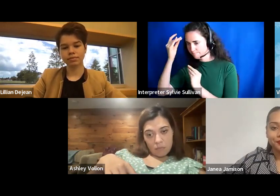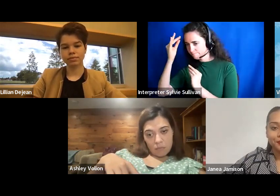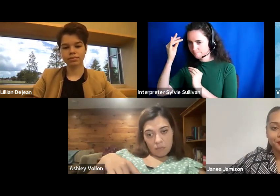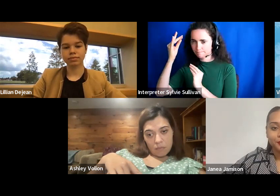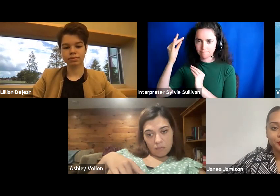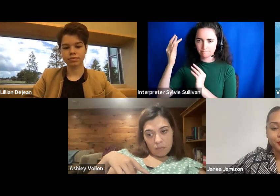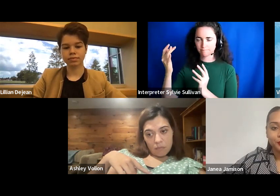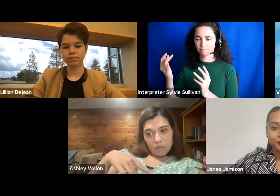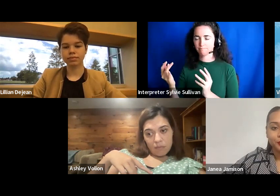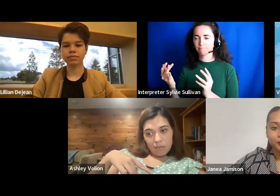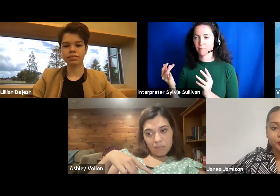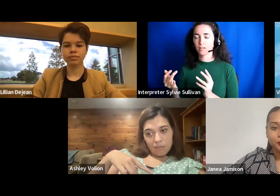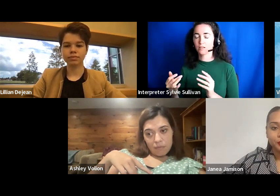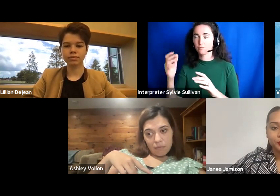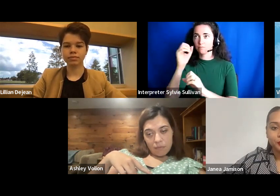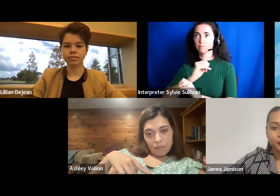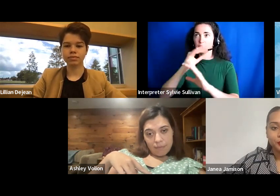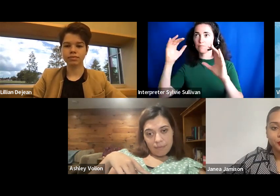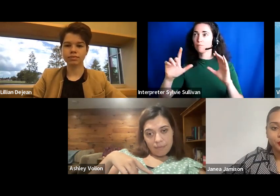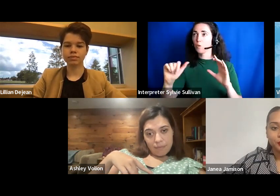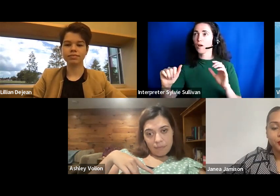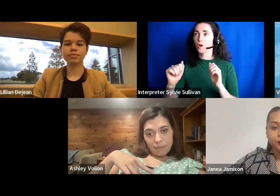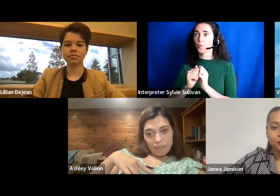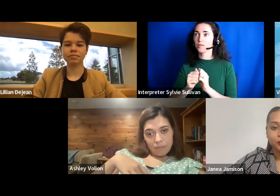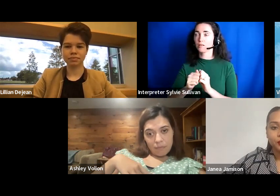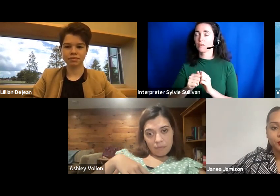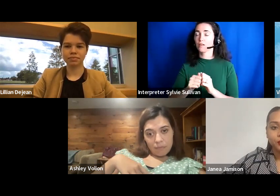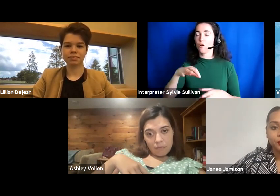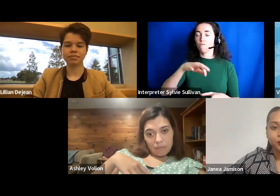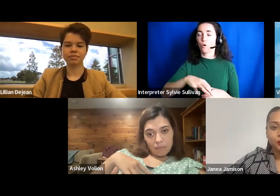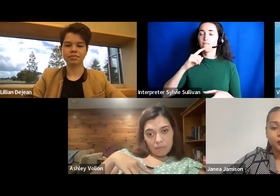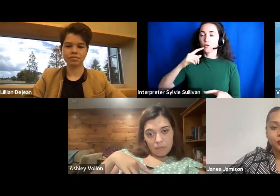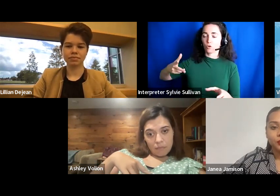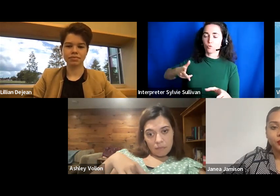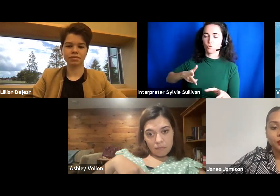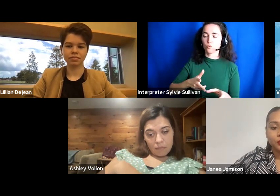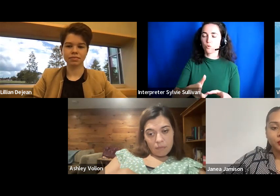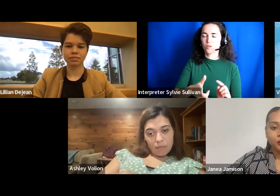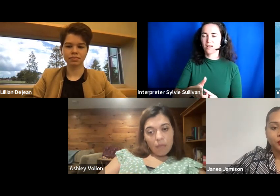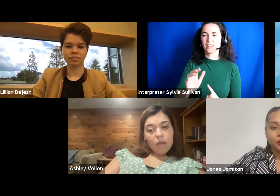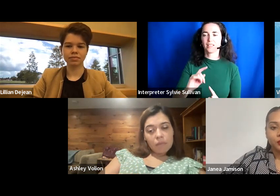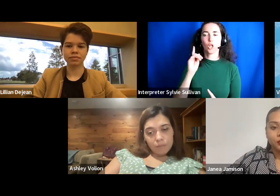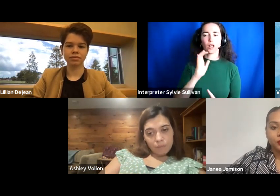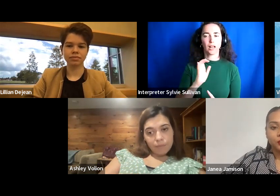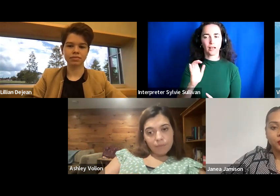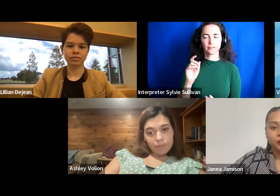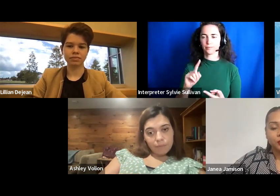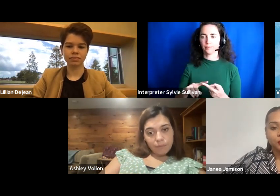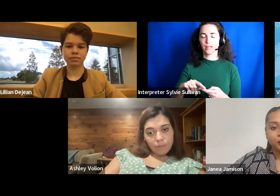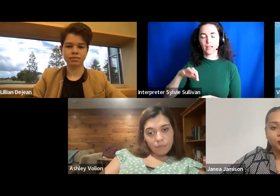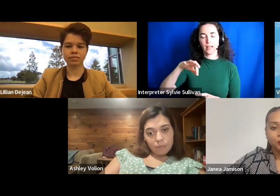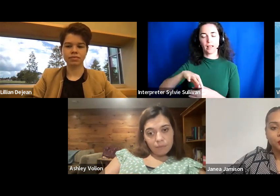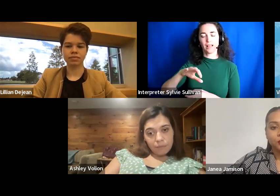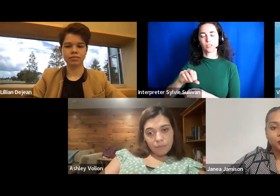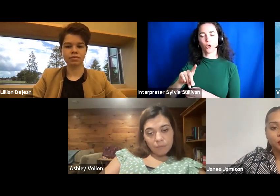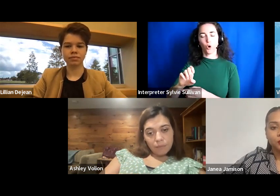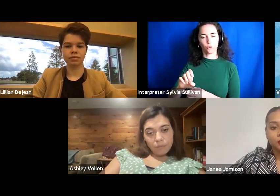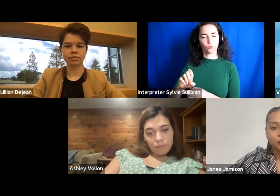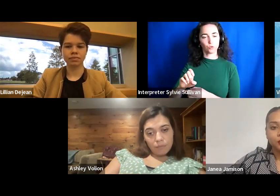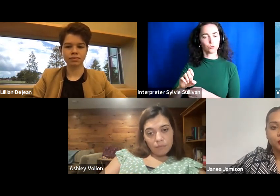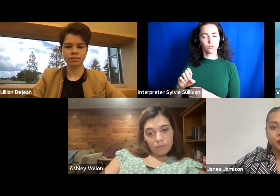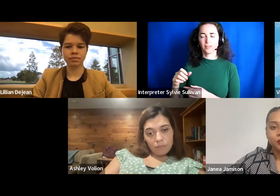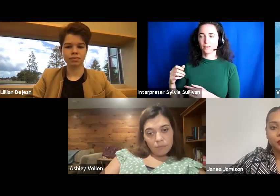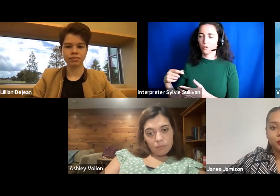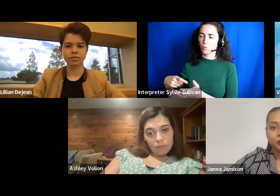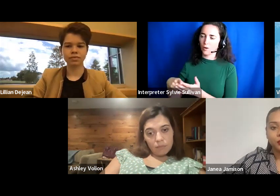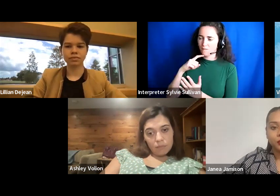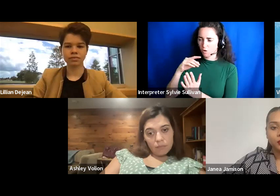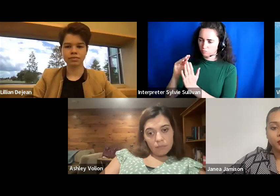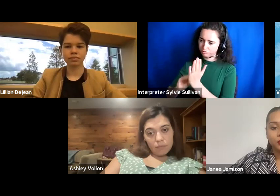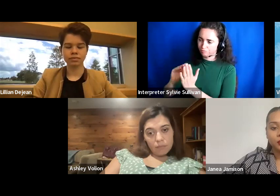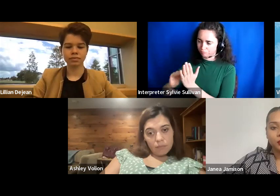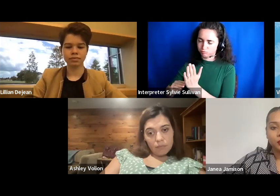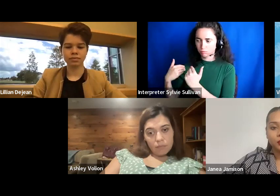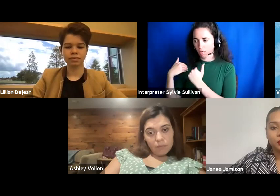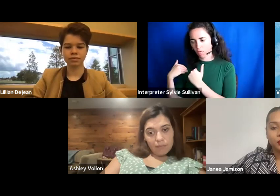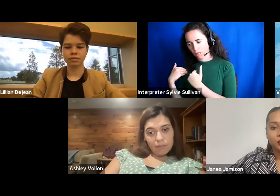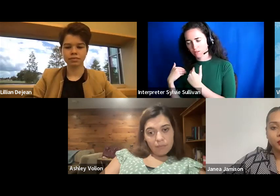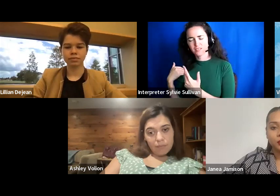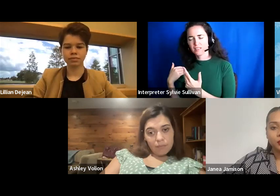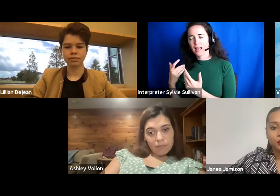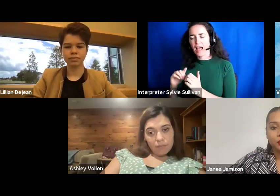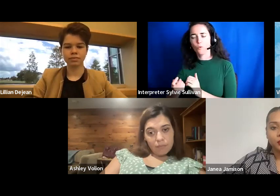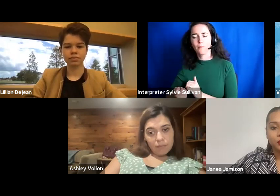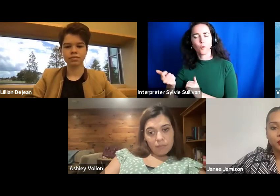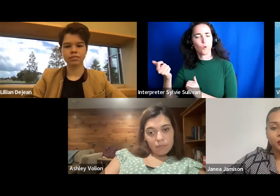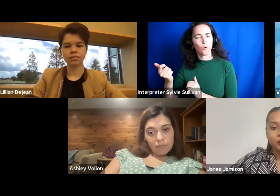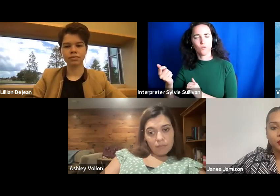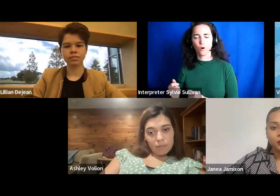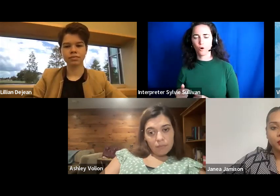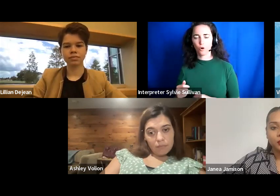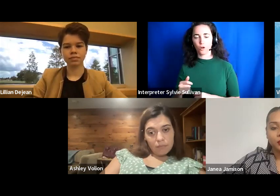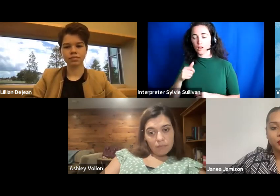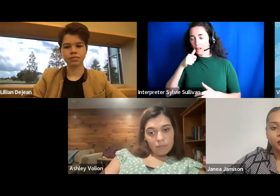Louisiana with curbside voting look like what would reforming the election code to get rid of some of these burdensome documentary requirements for folks to vote absentee by mail or to provide proof